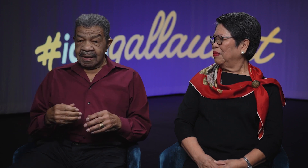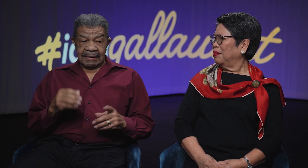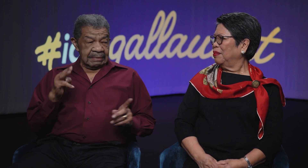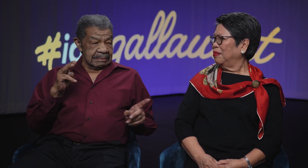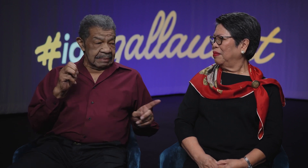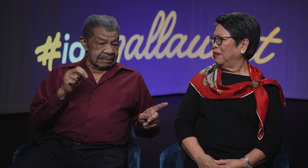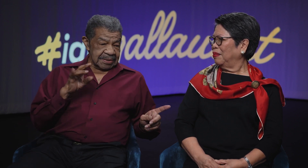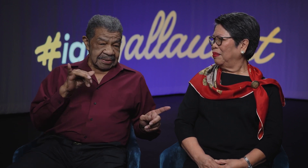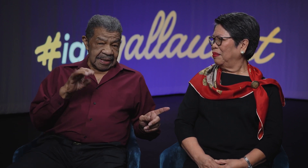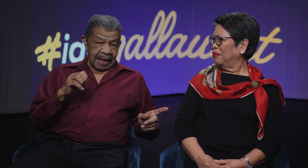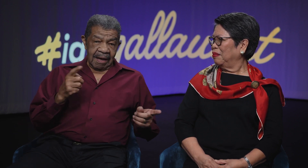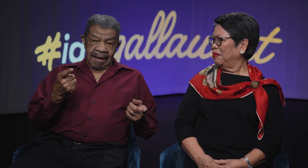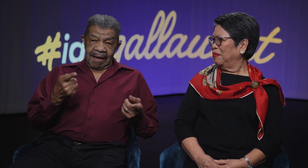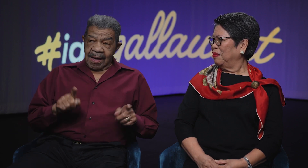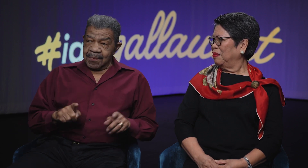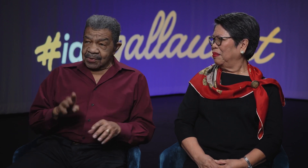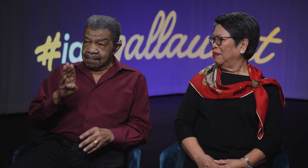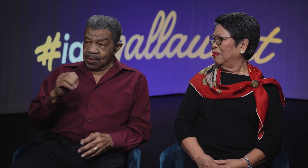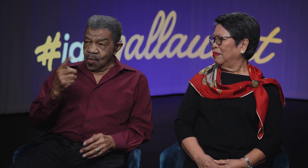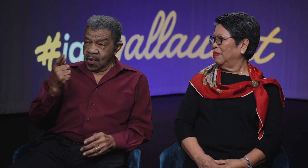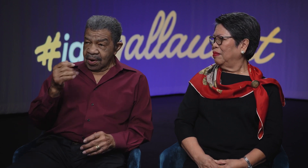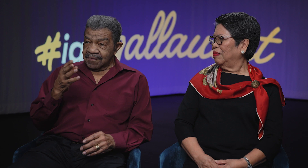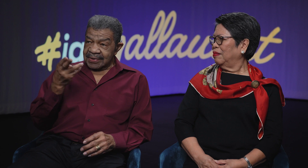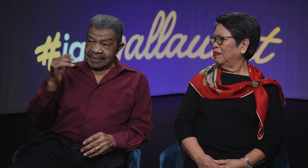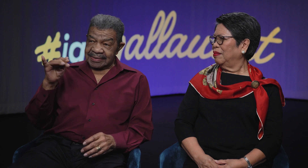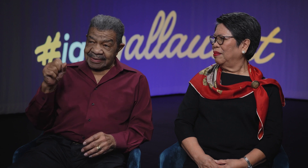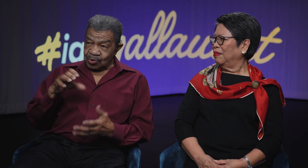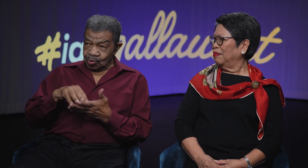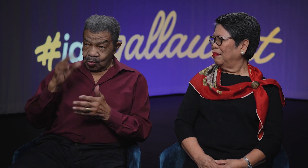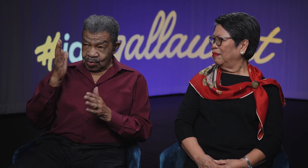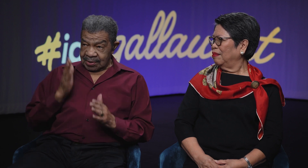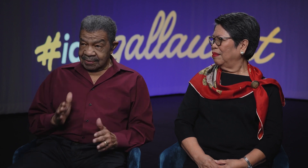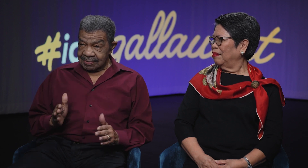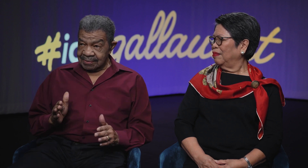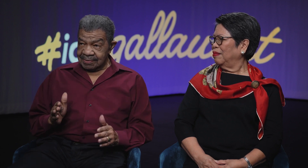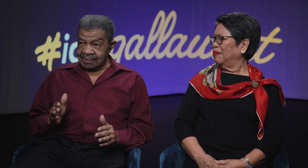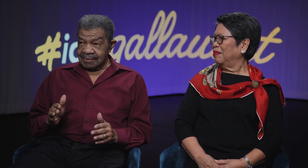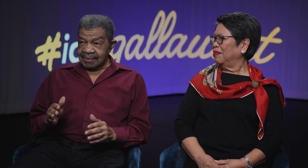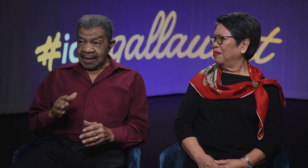and Mencie happened to be one of his students.